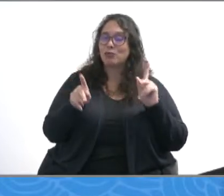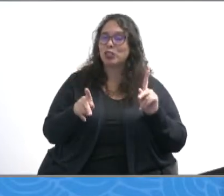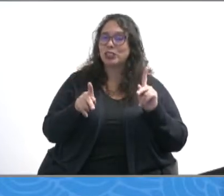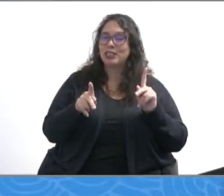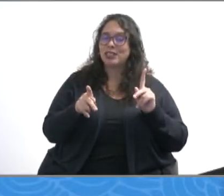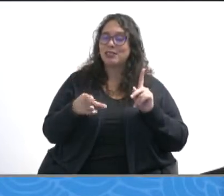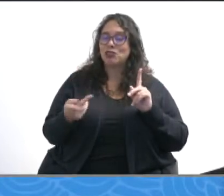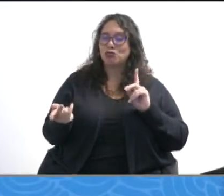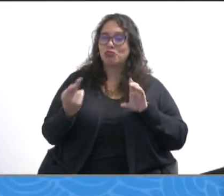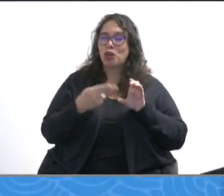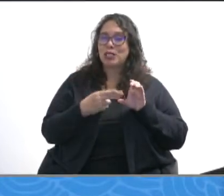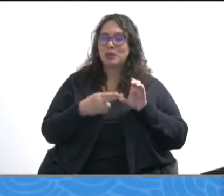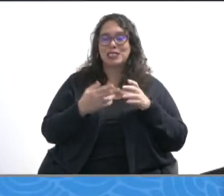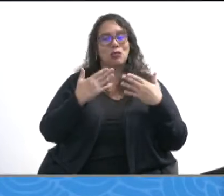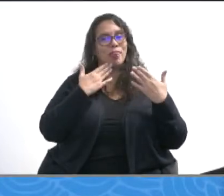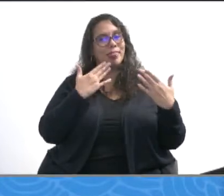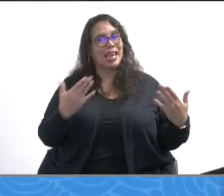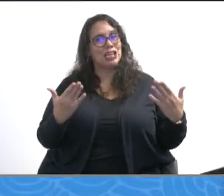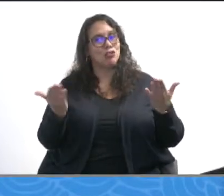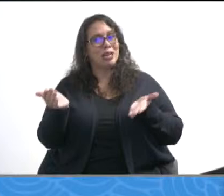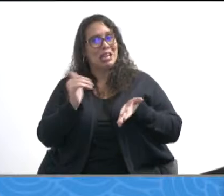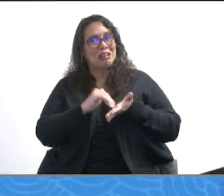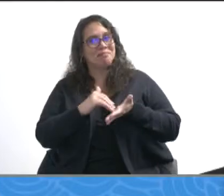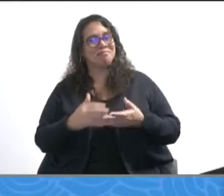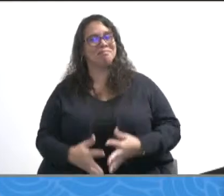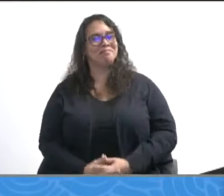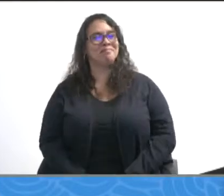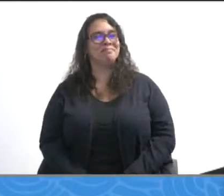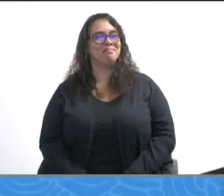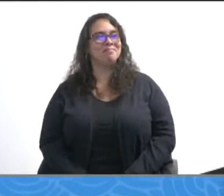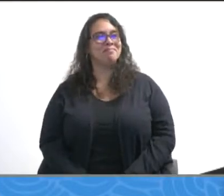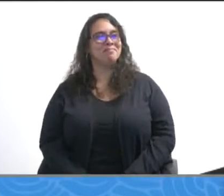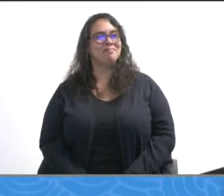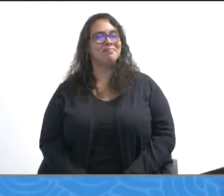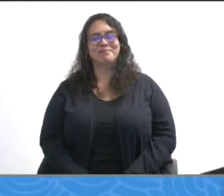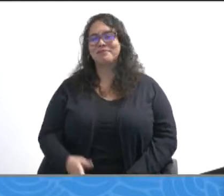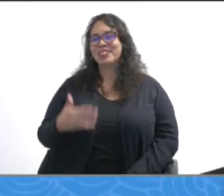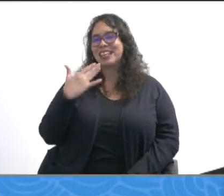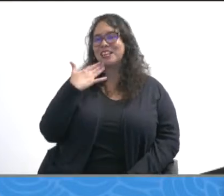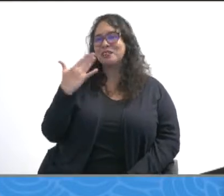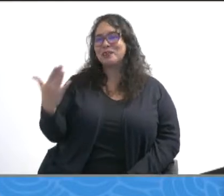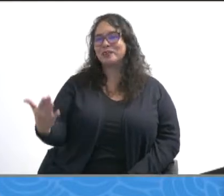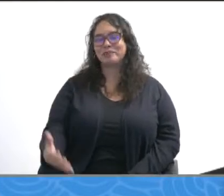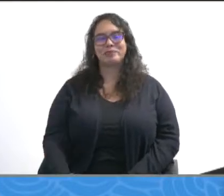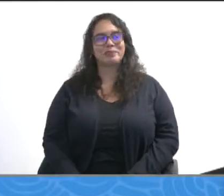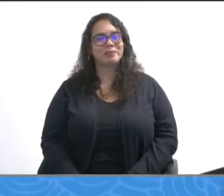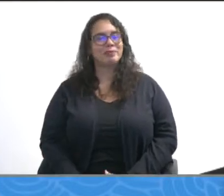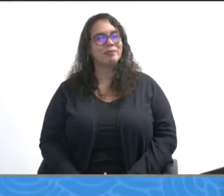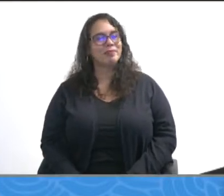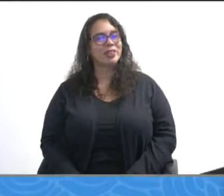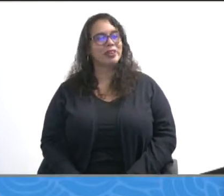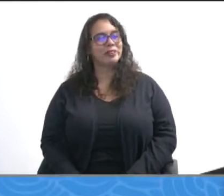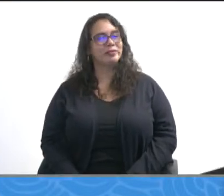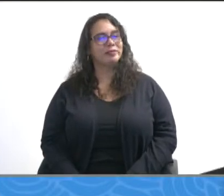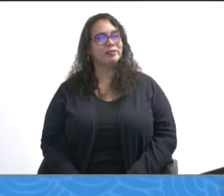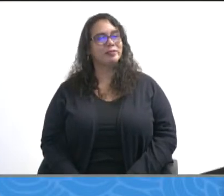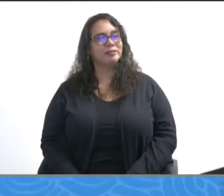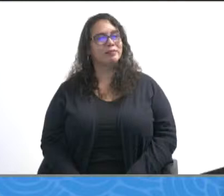So thank you again for having us. Thank you. So I will go ahead and I'm gonna go back